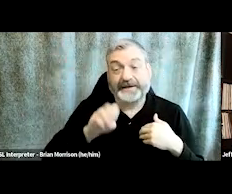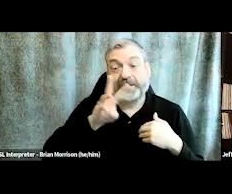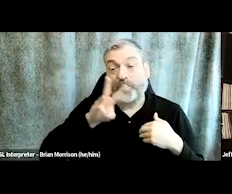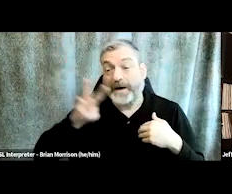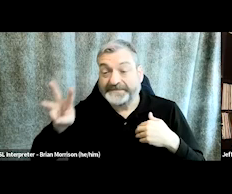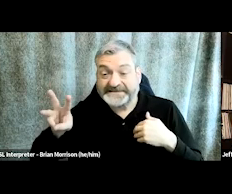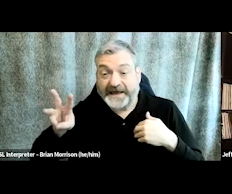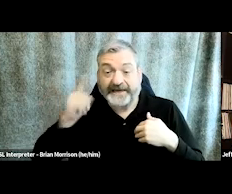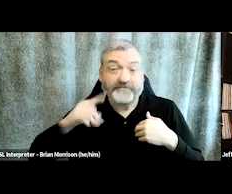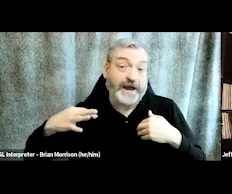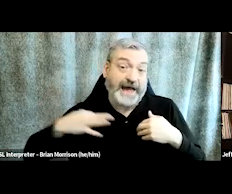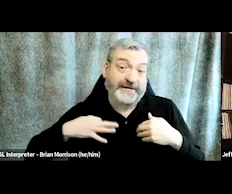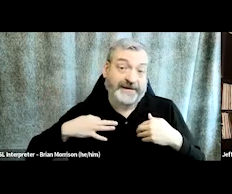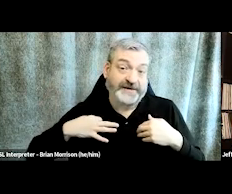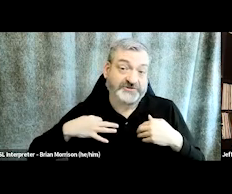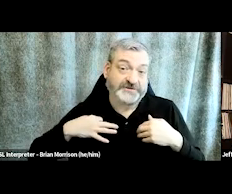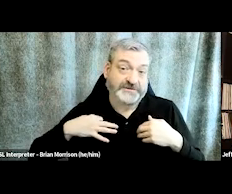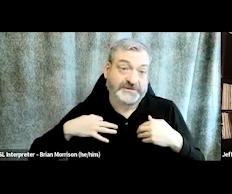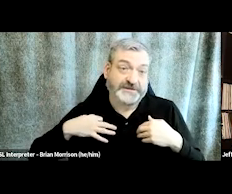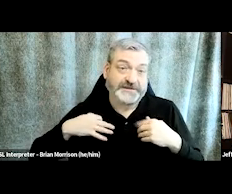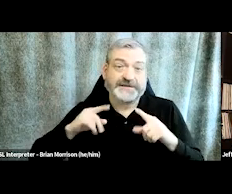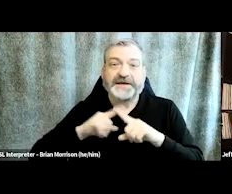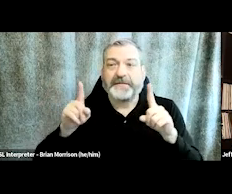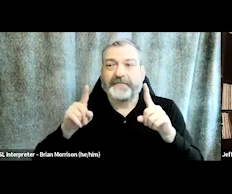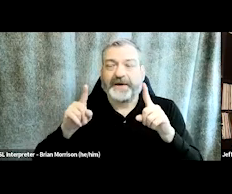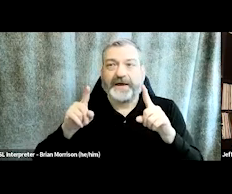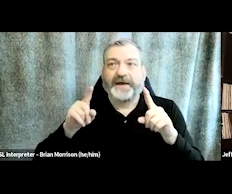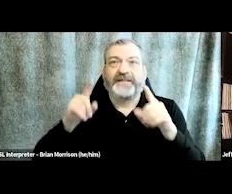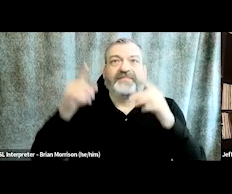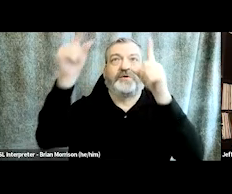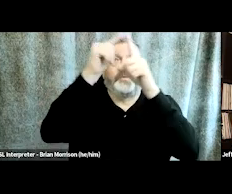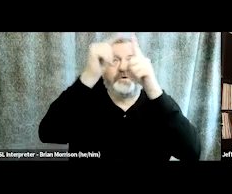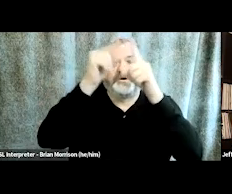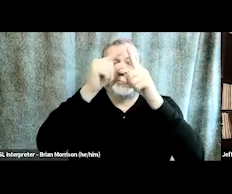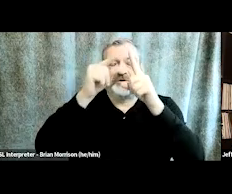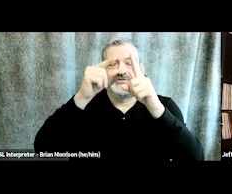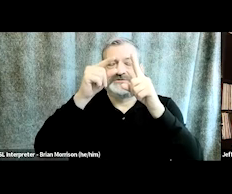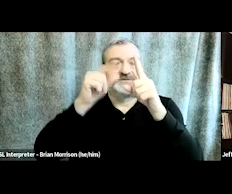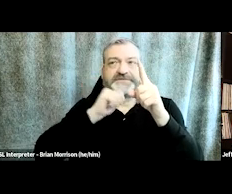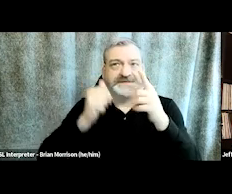And I'm also concerned about the contrast of some of these letters in front of the image.